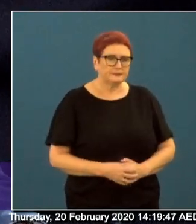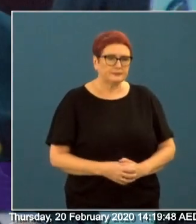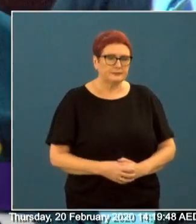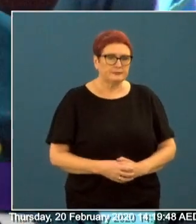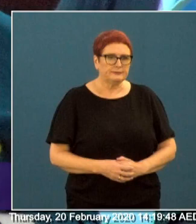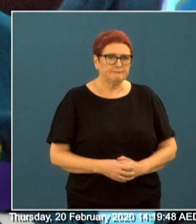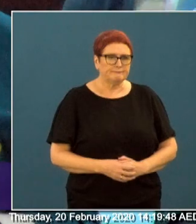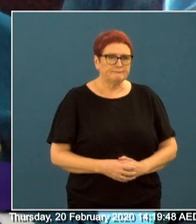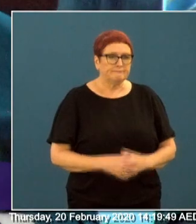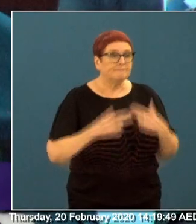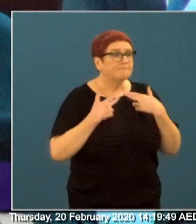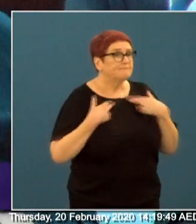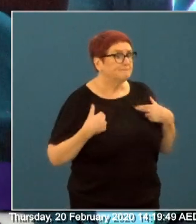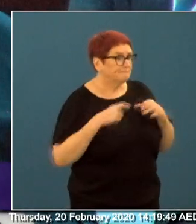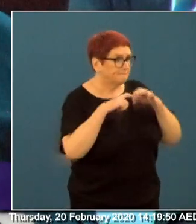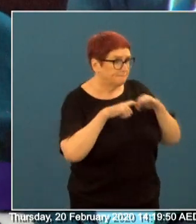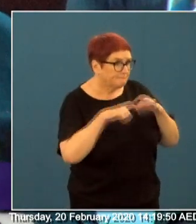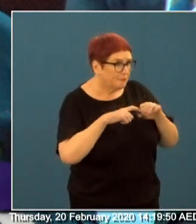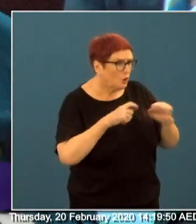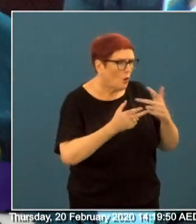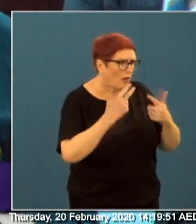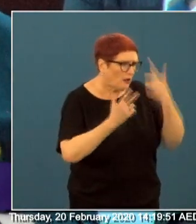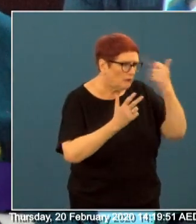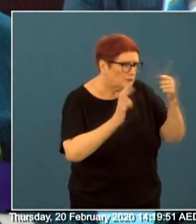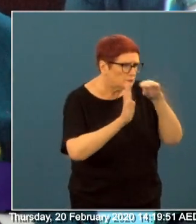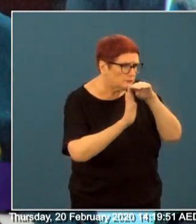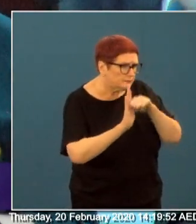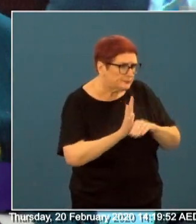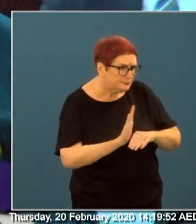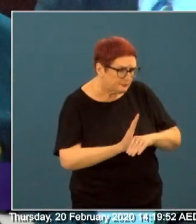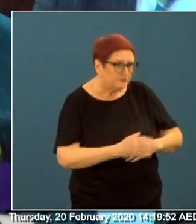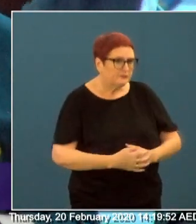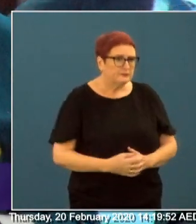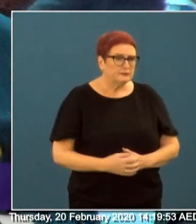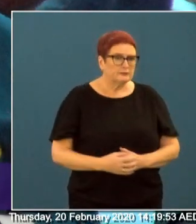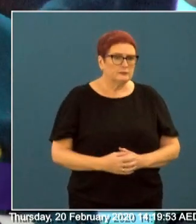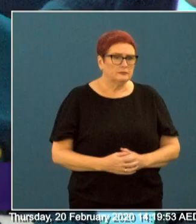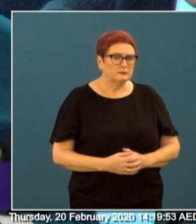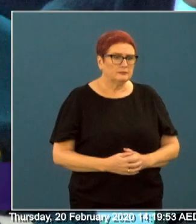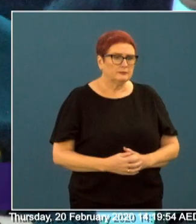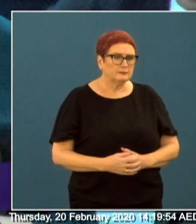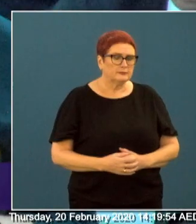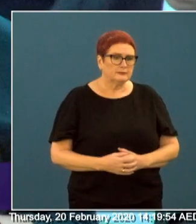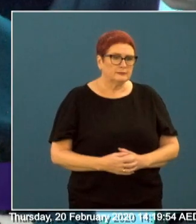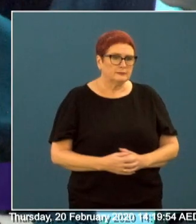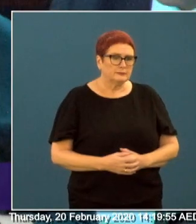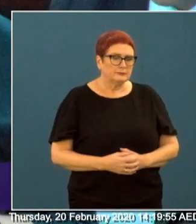Can I turn to some of the other specific recommendations at 219. So it's page 34 of your statement.